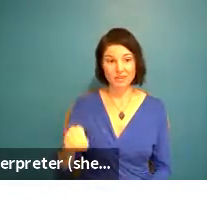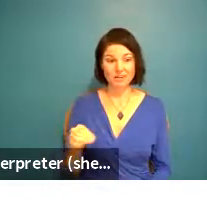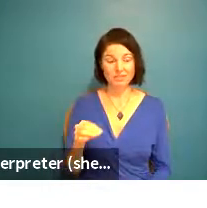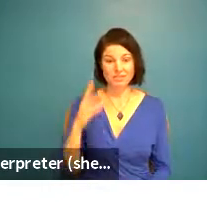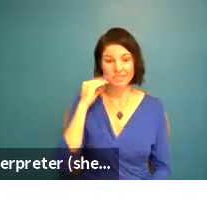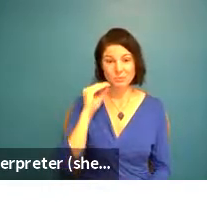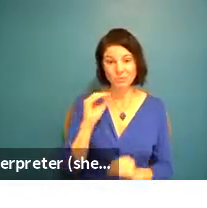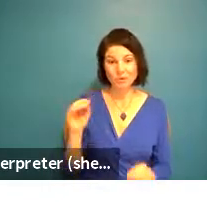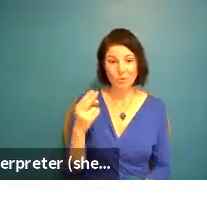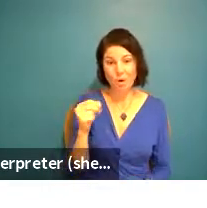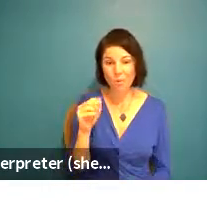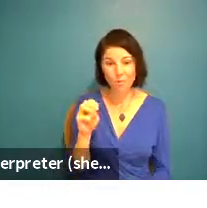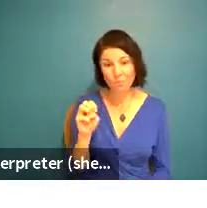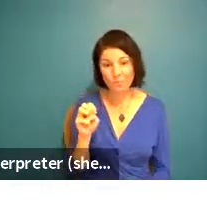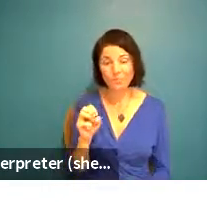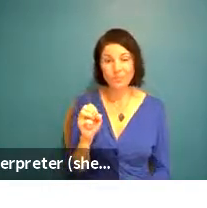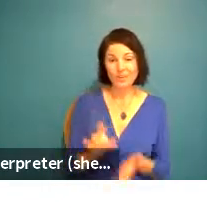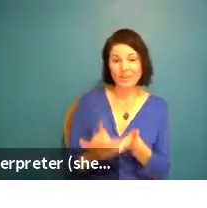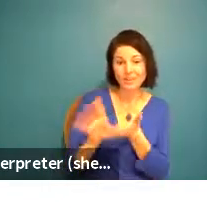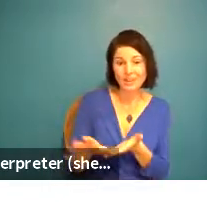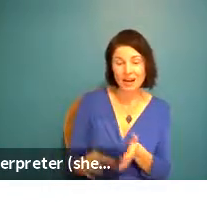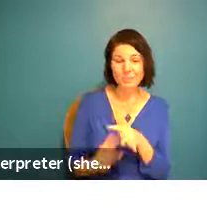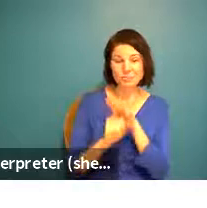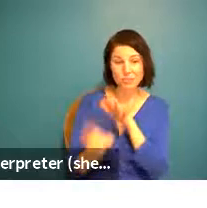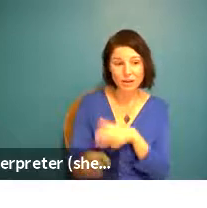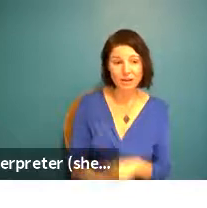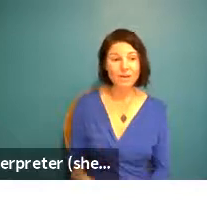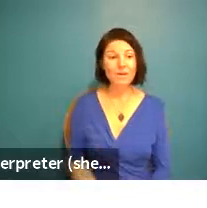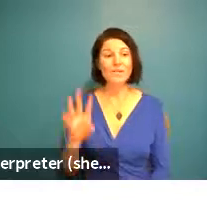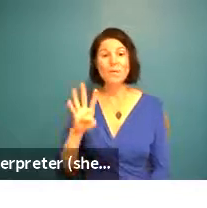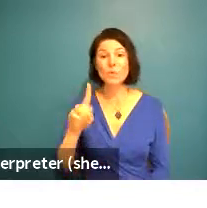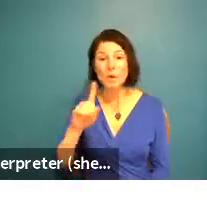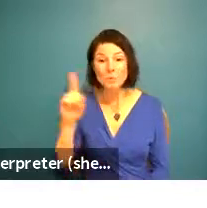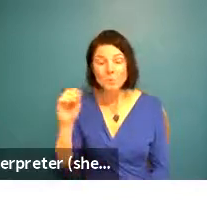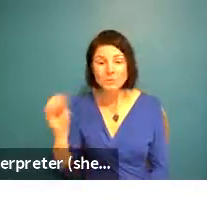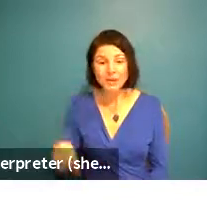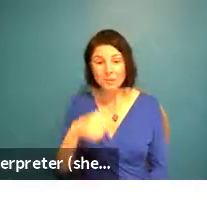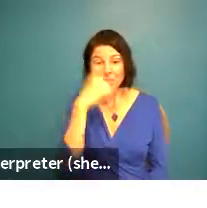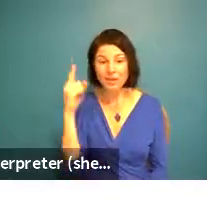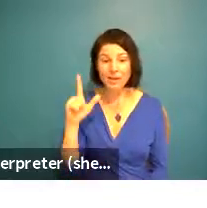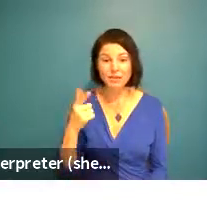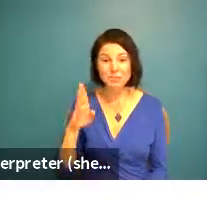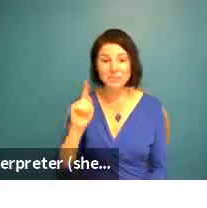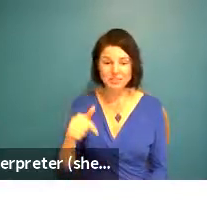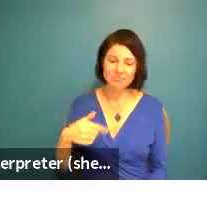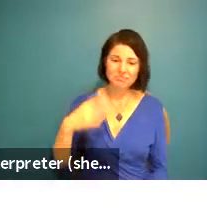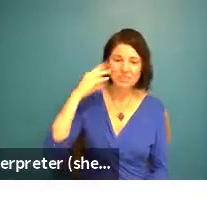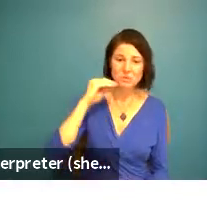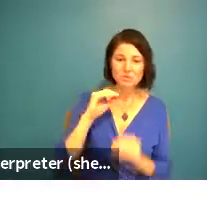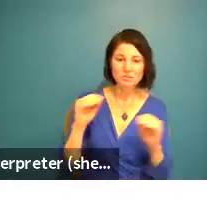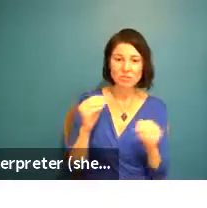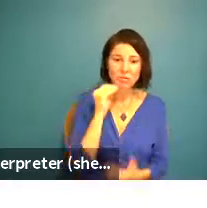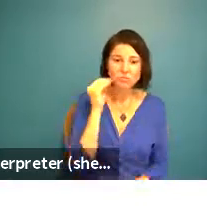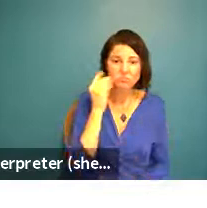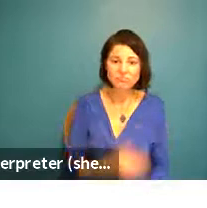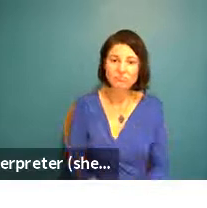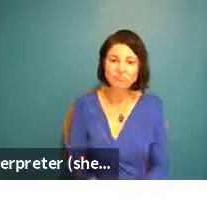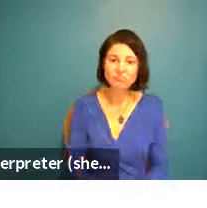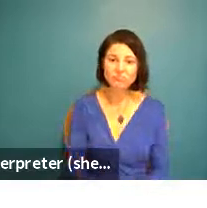have to run away. And about 40% of black LGBTQ individuals as a whole experience homelessness. Compared to the US general